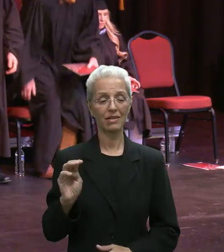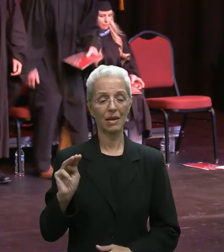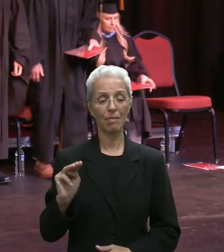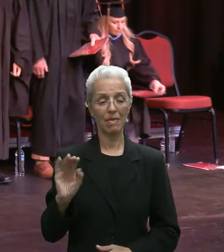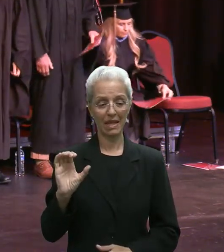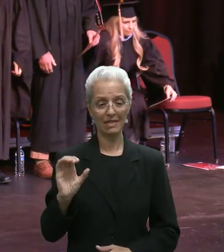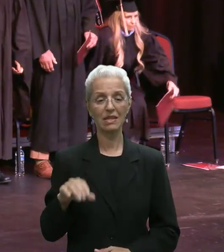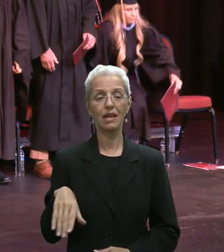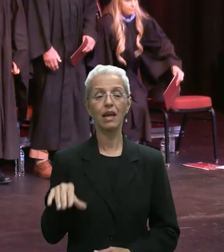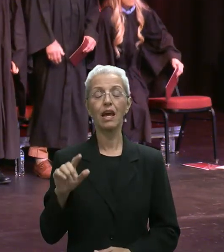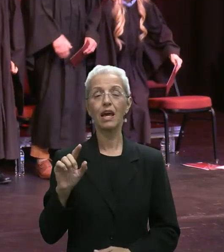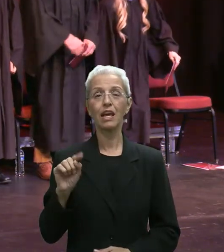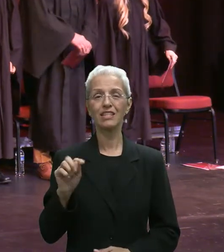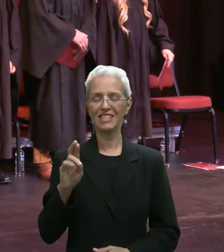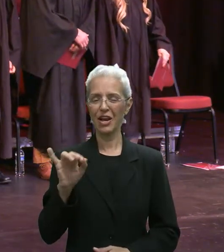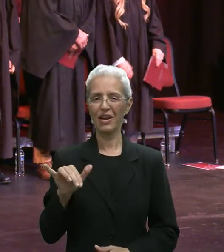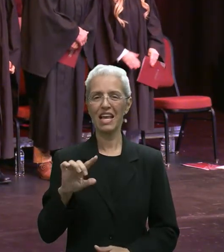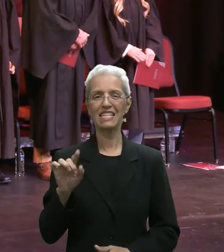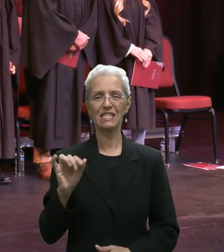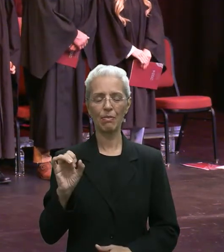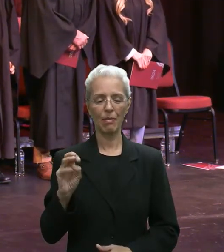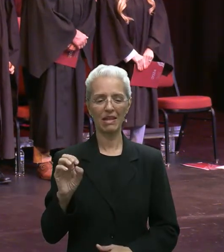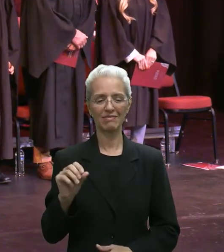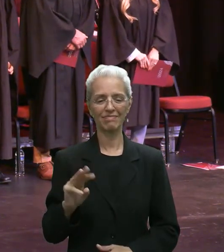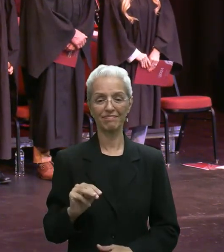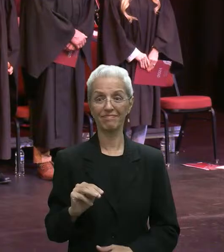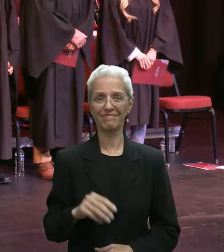and dedication to shaping future leaders in our world.